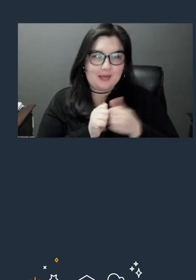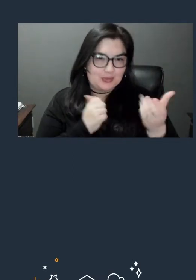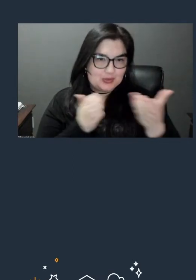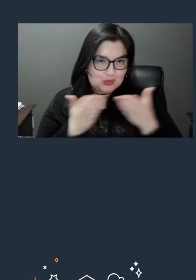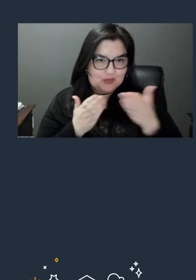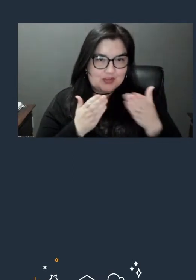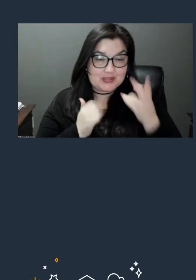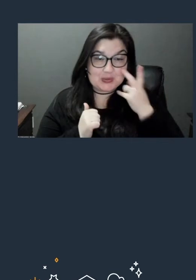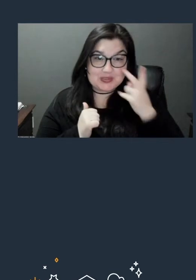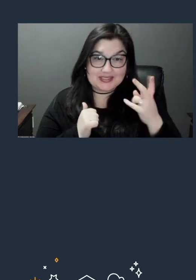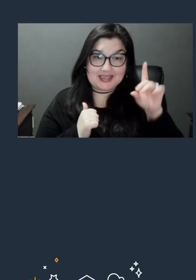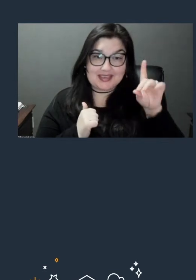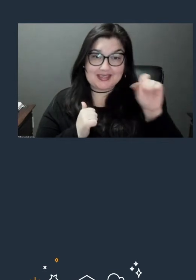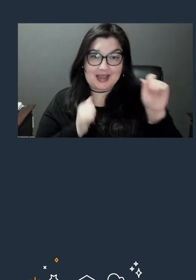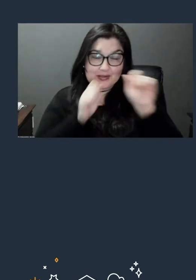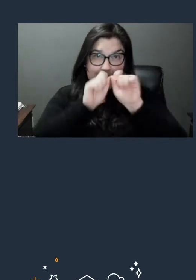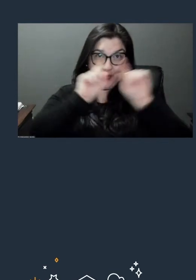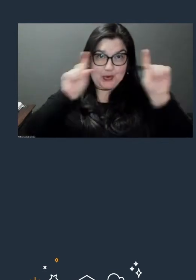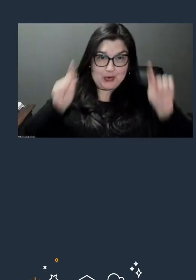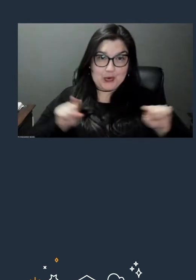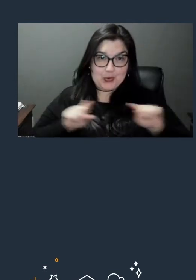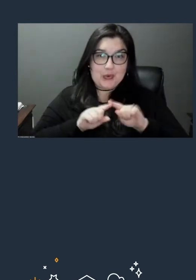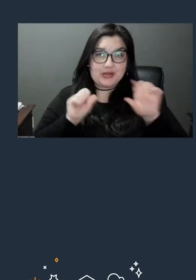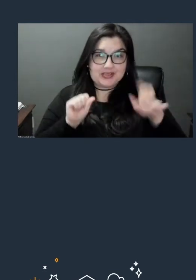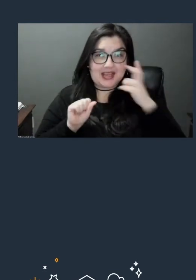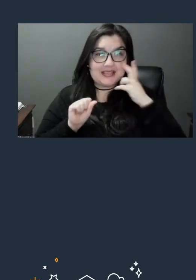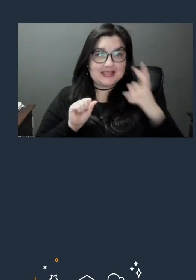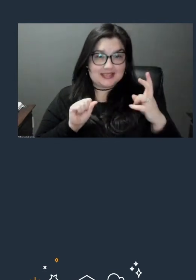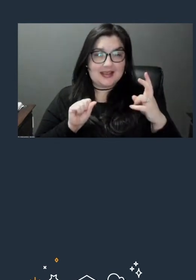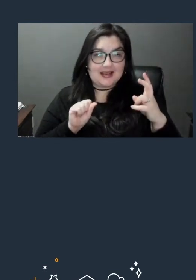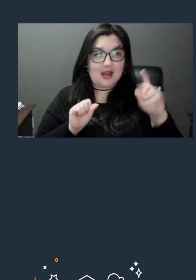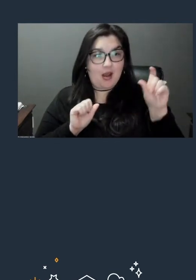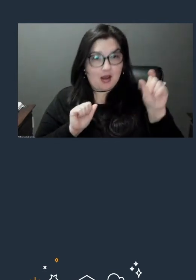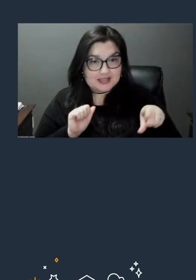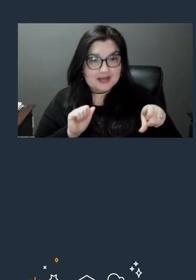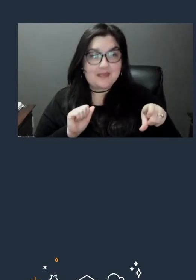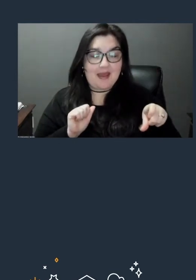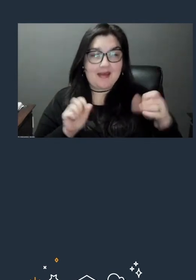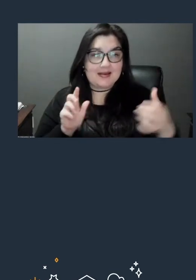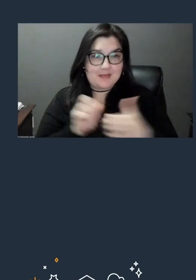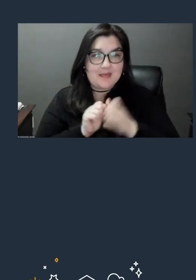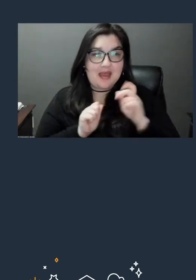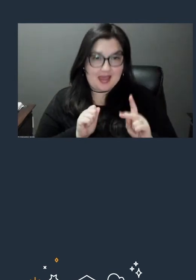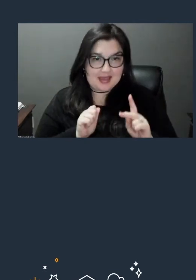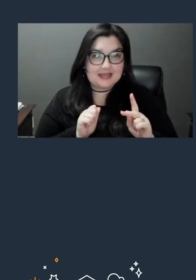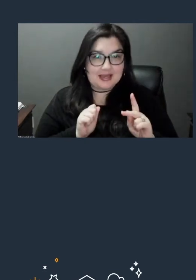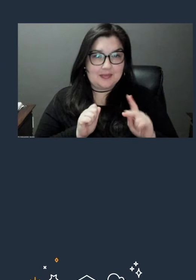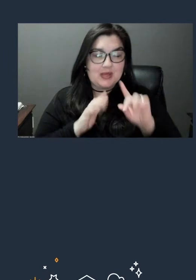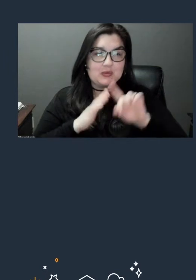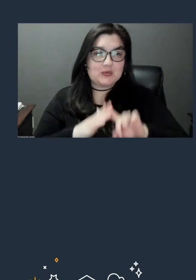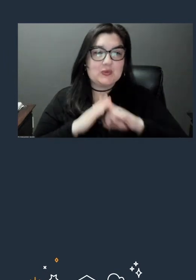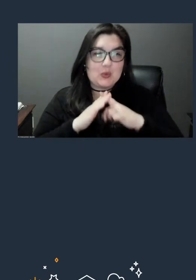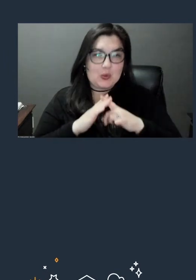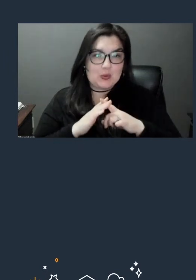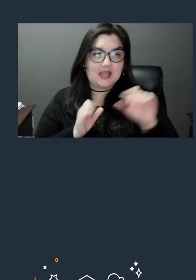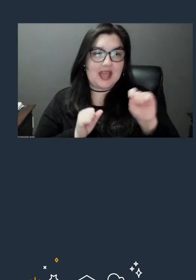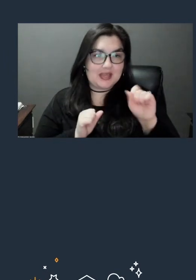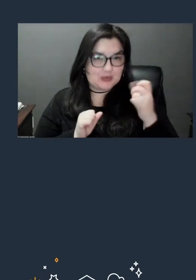you can choose to create an on-demand backup of your S3 buckets. I'm gonna select the resource type as S3, and then you can select the bucket name